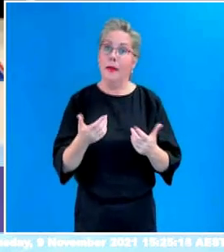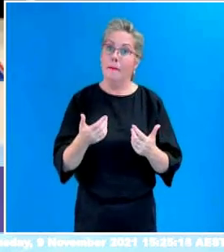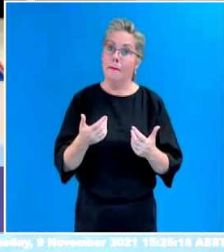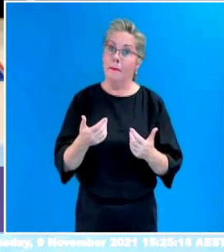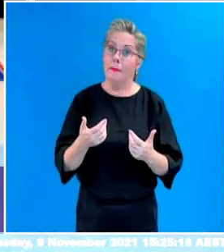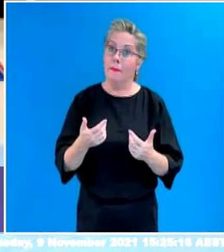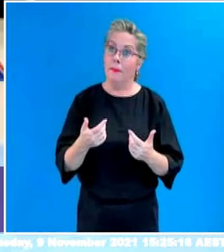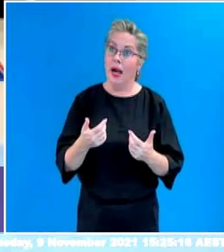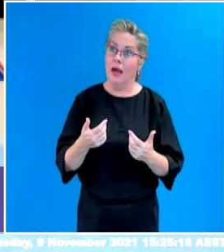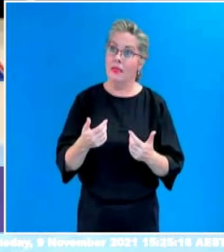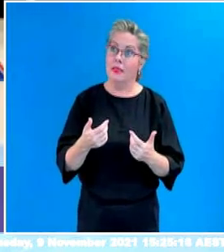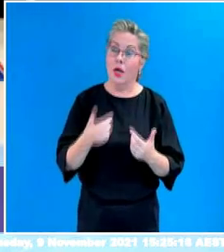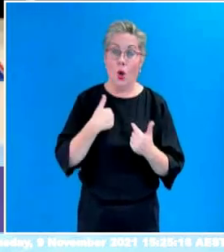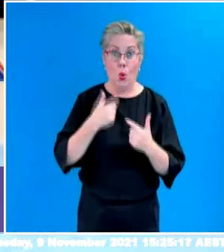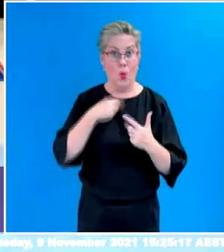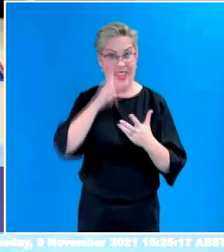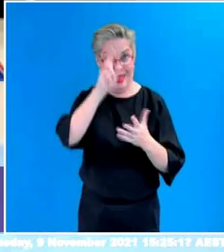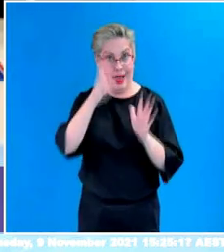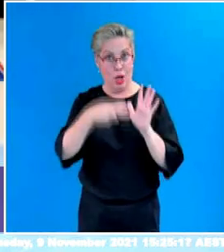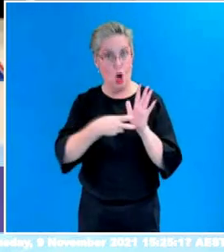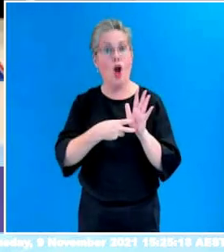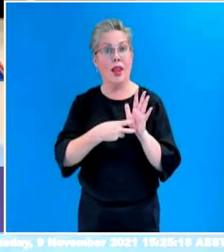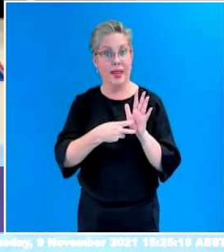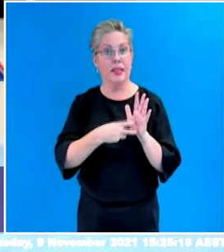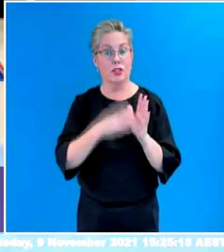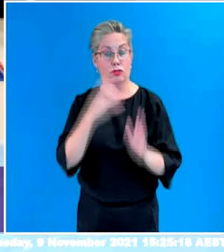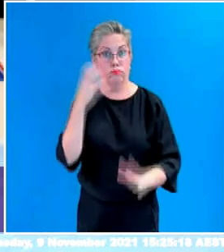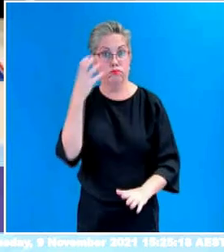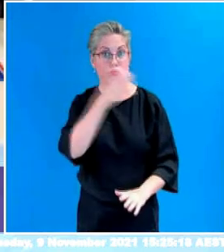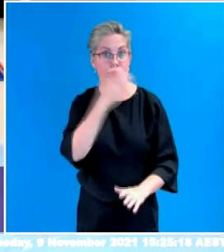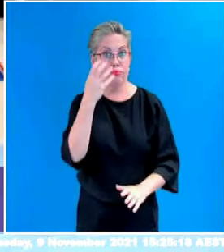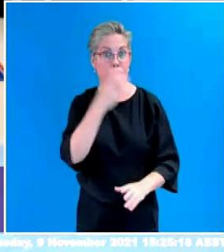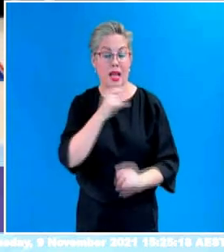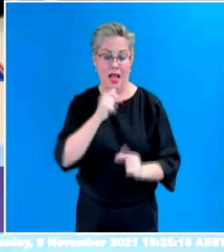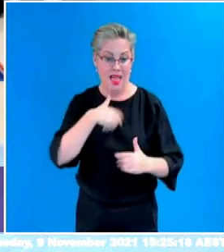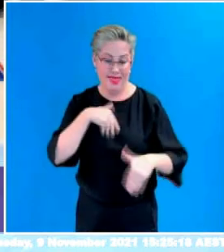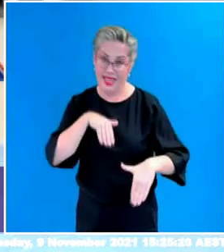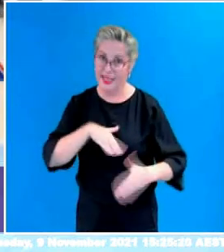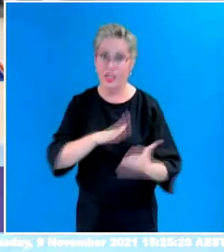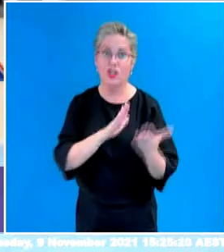multiple discrimination, particularly in article 6, but probably more broadly